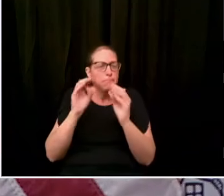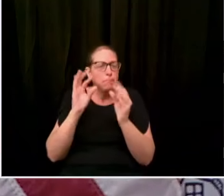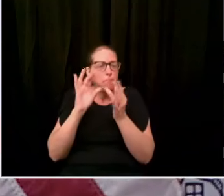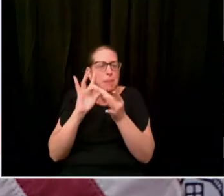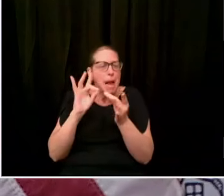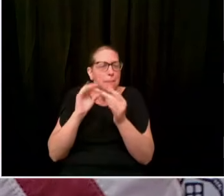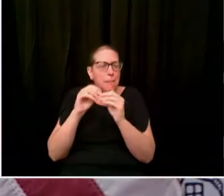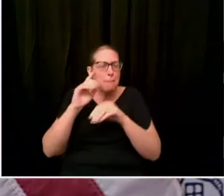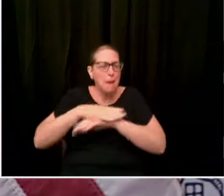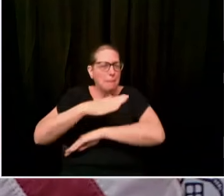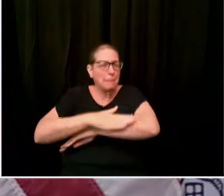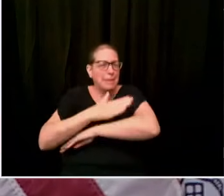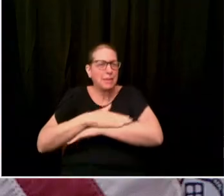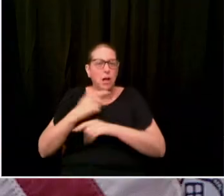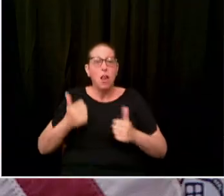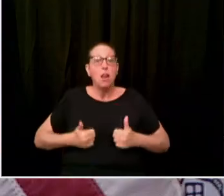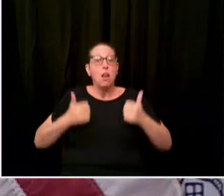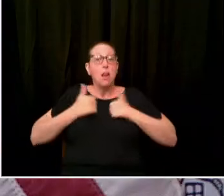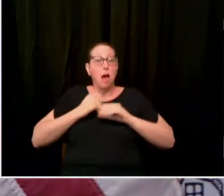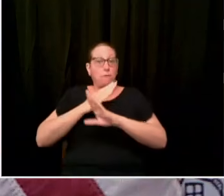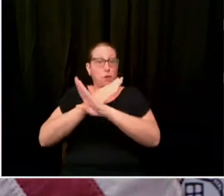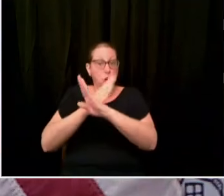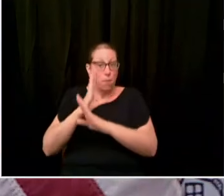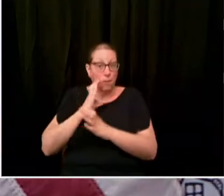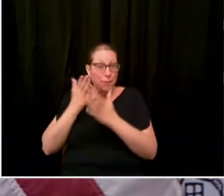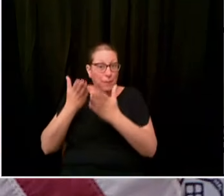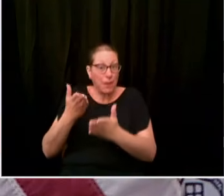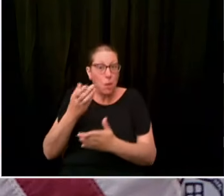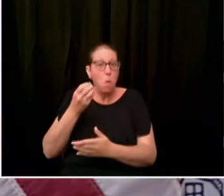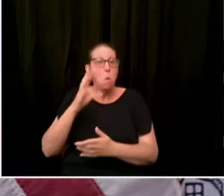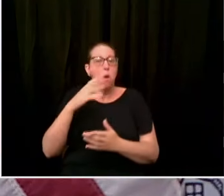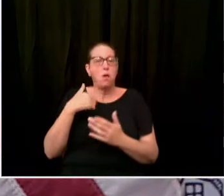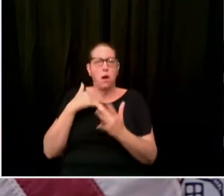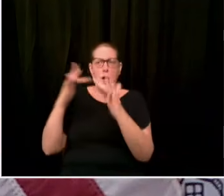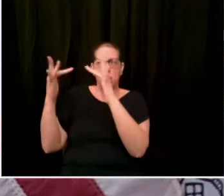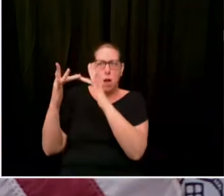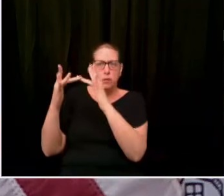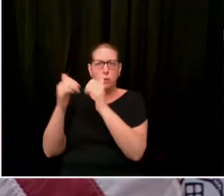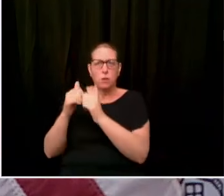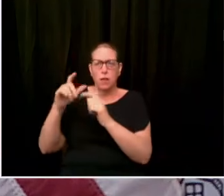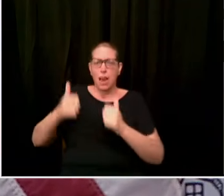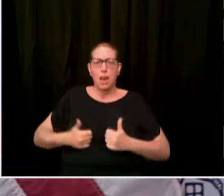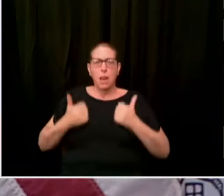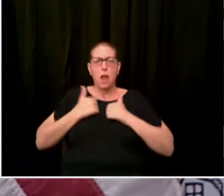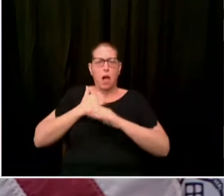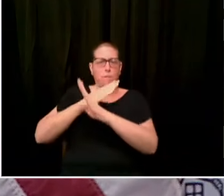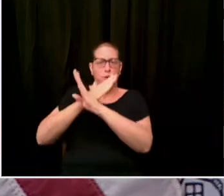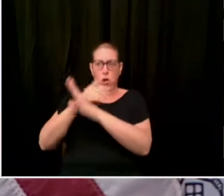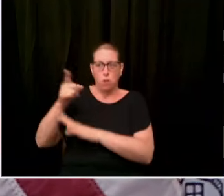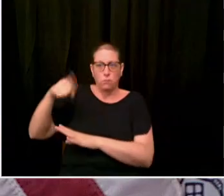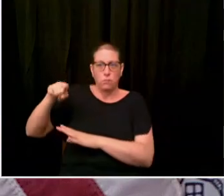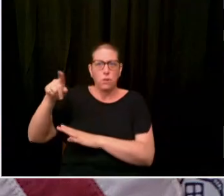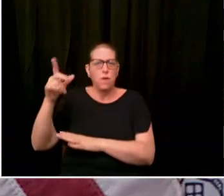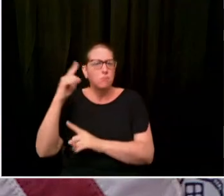ABOUT LIFEGUARDS. I'M CURIOUS. I'VE SPOKEN TO LIFEGUARDS. THEY SAID THEY HAVEN'T HEARD ANYTHING ABOUT WHEN THEY'LL